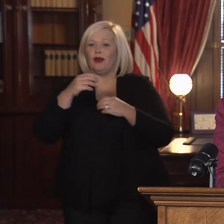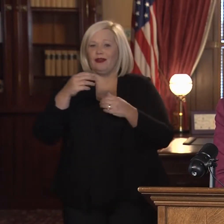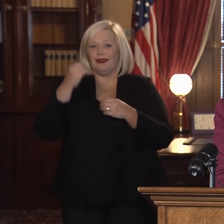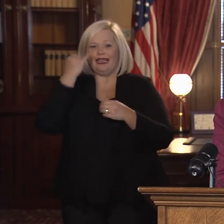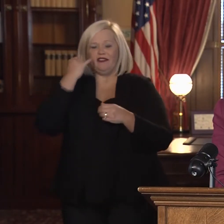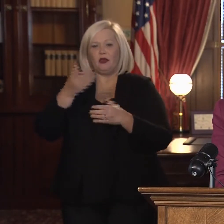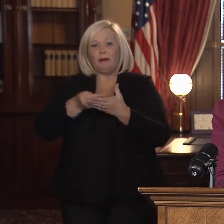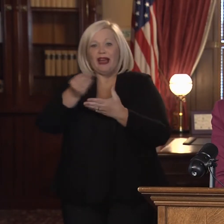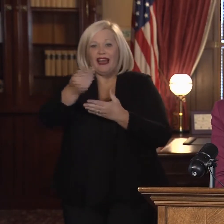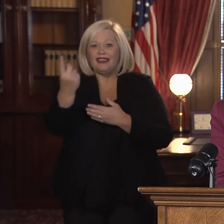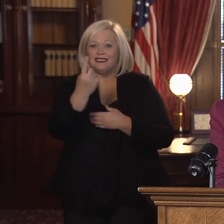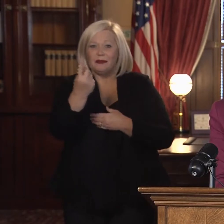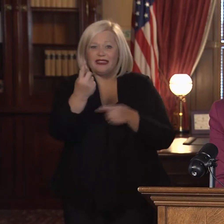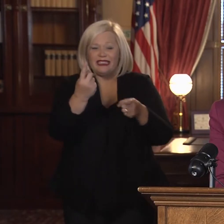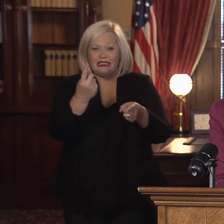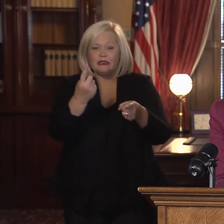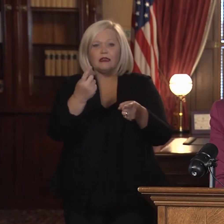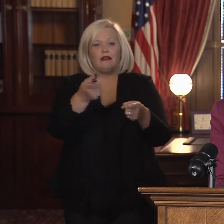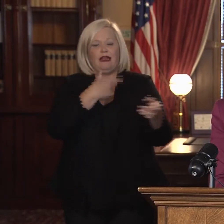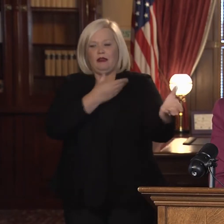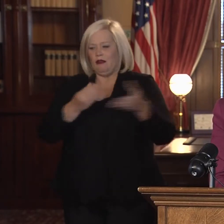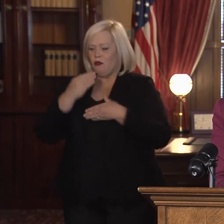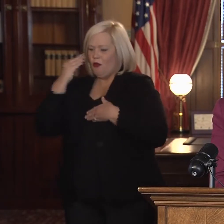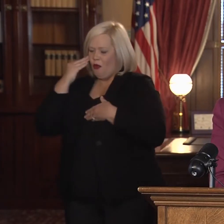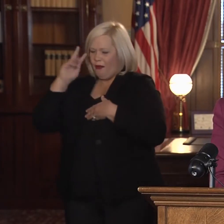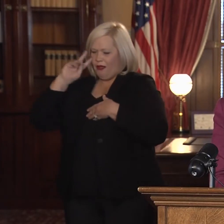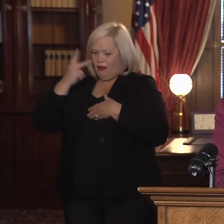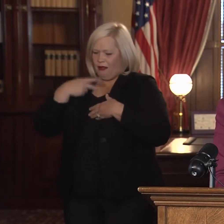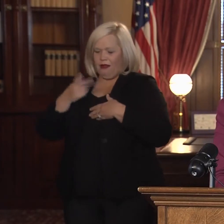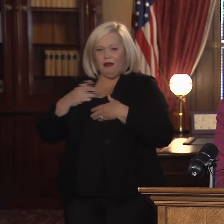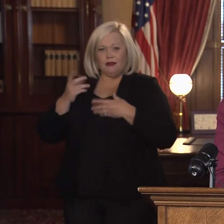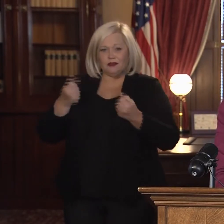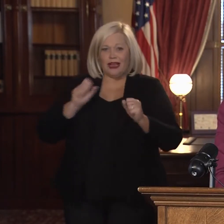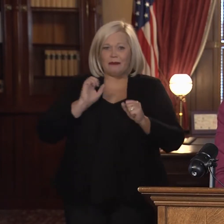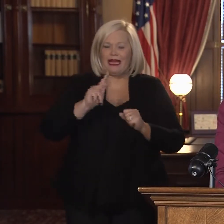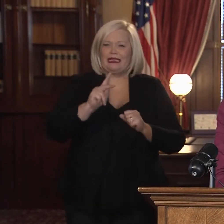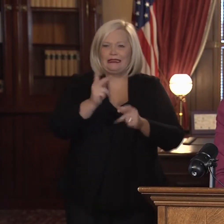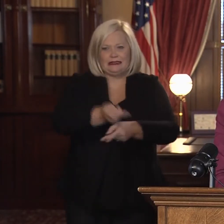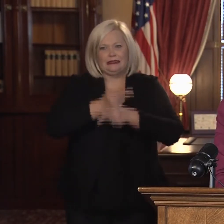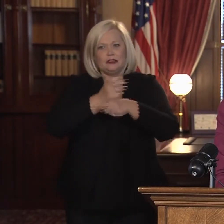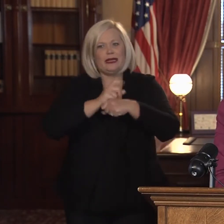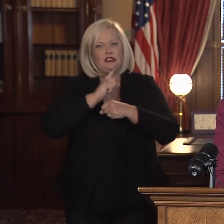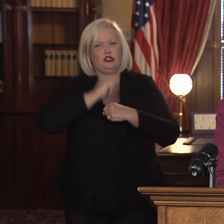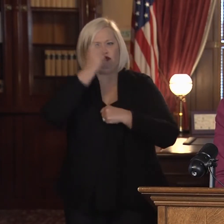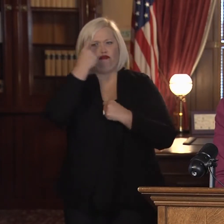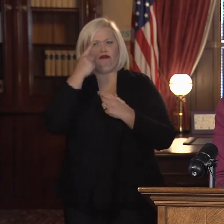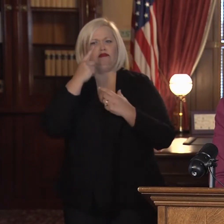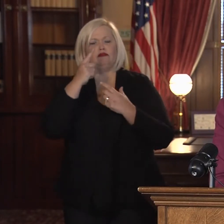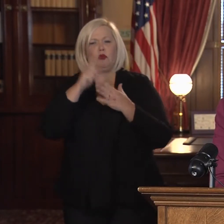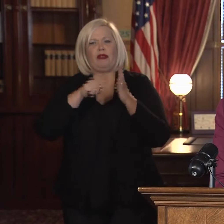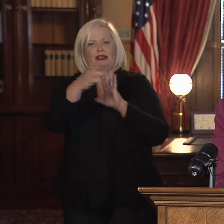INTEREST PLANS. RETAILER DOES NOT HAVE A RETURN POLICY EXERCISE CAUTION BEFORE